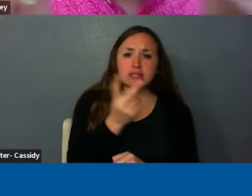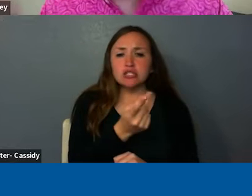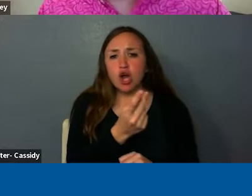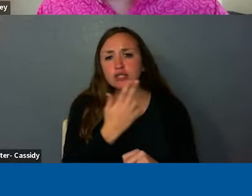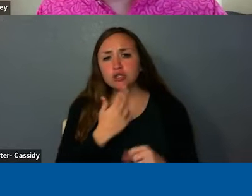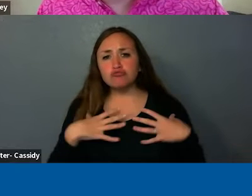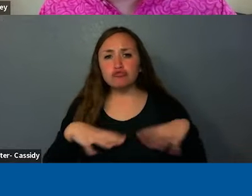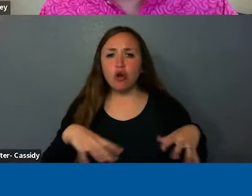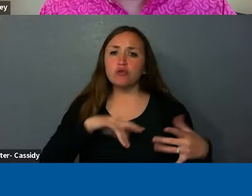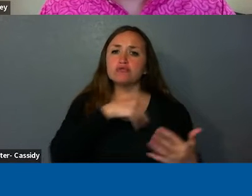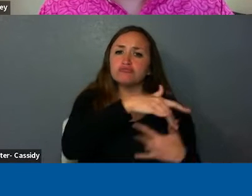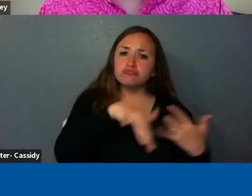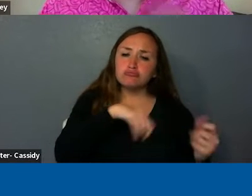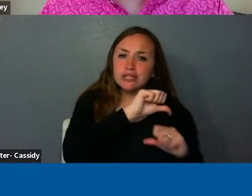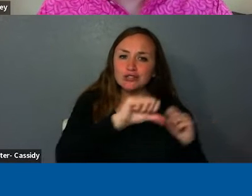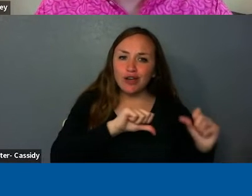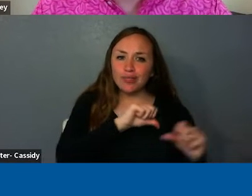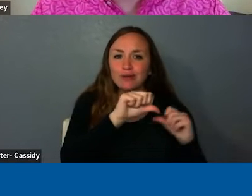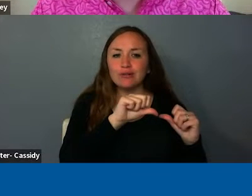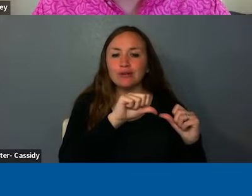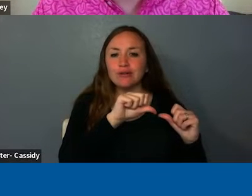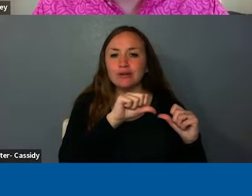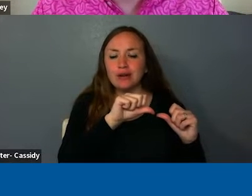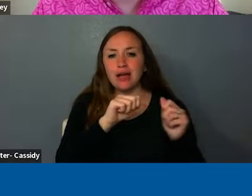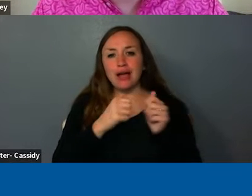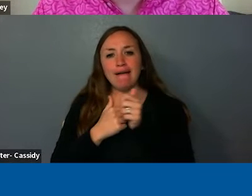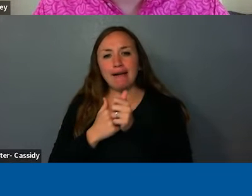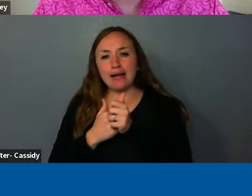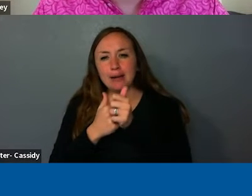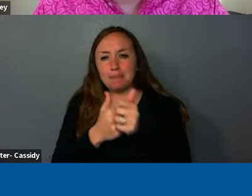compliance isn't an afterthought because it's baked into the beginning of every project.